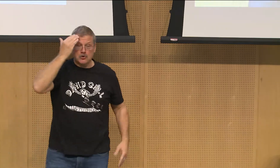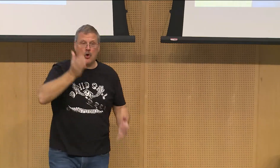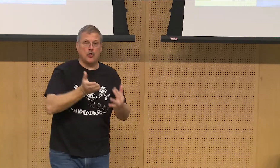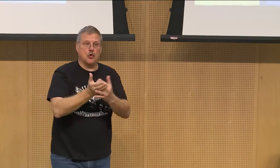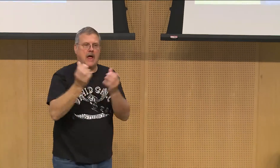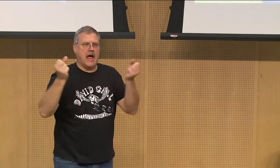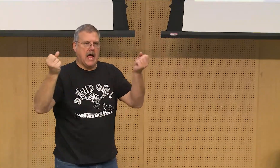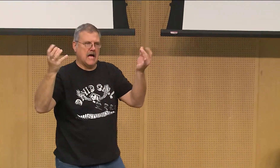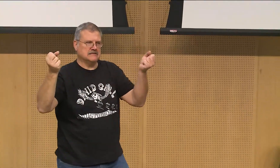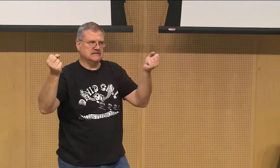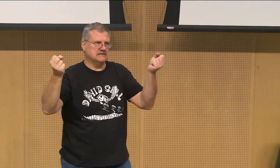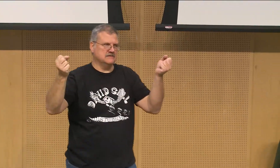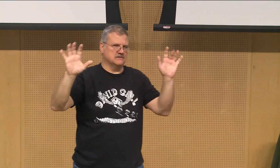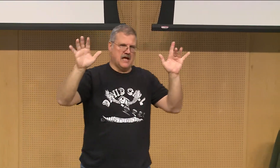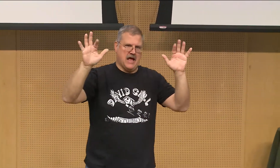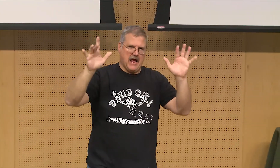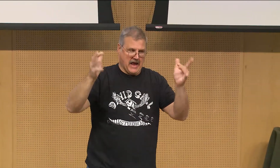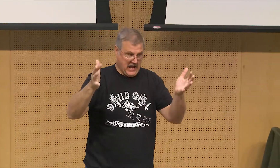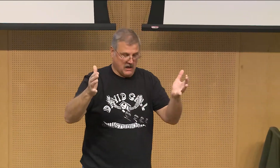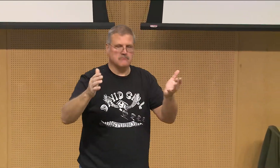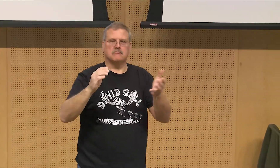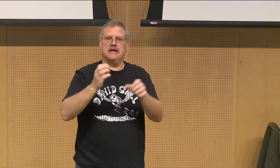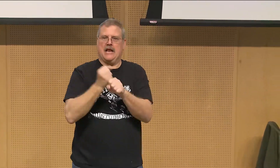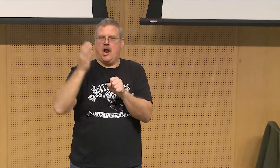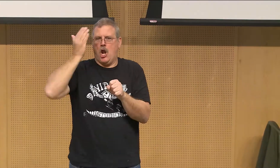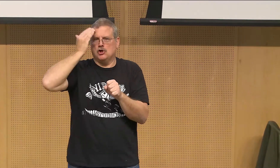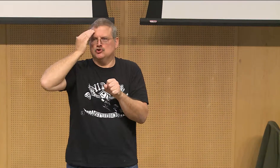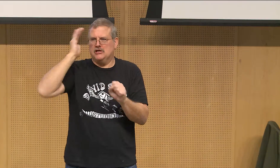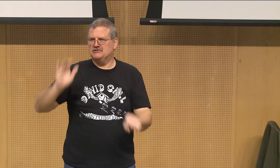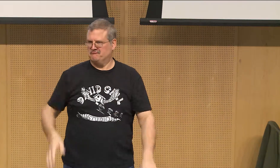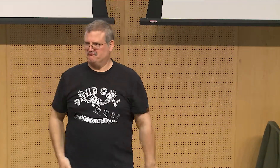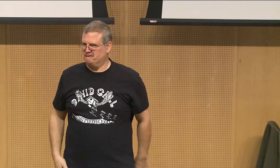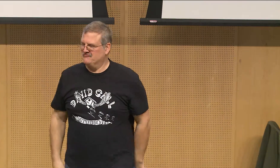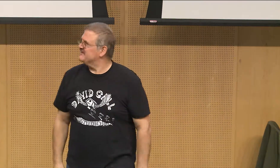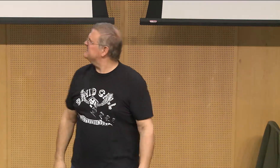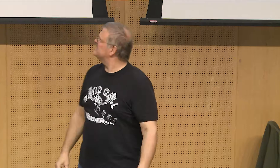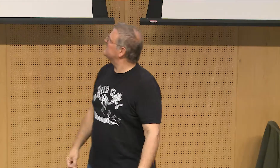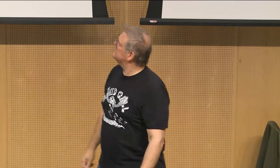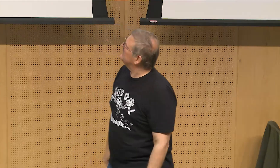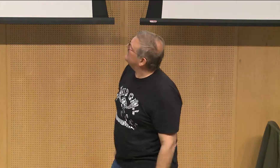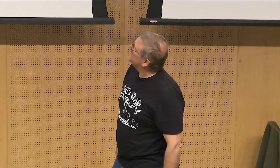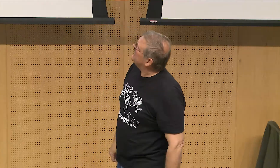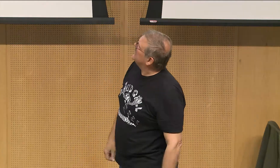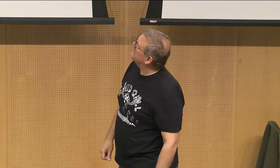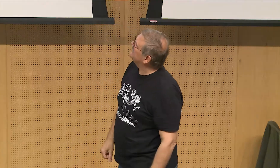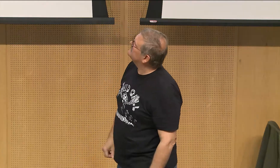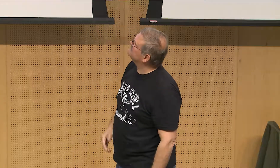it's "Per Manus Scientiam"-- knowledge through the hands.